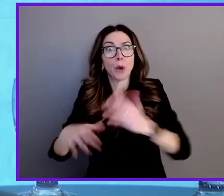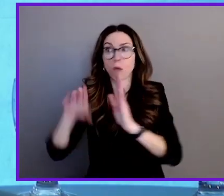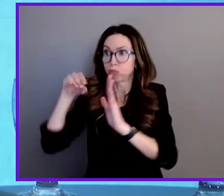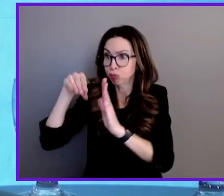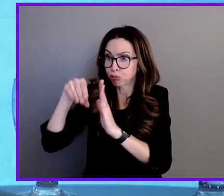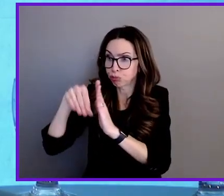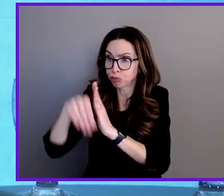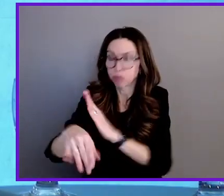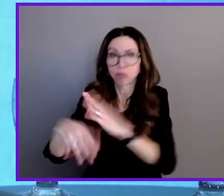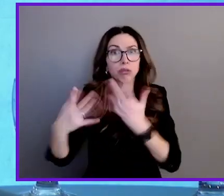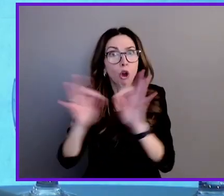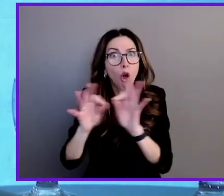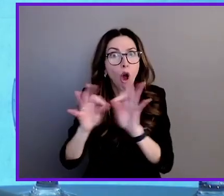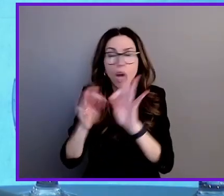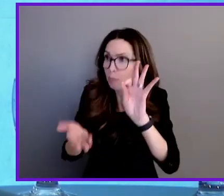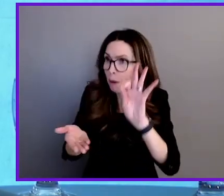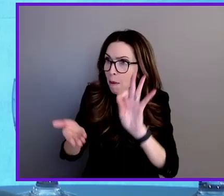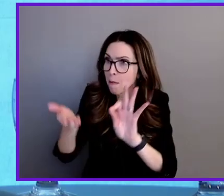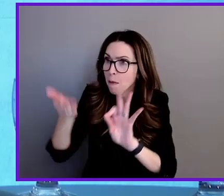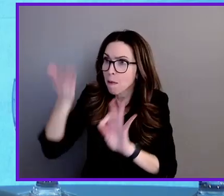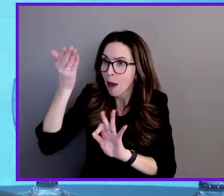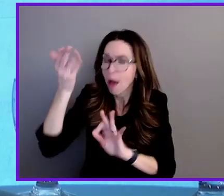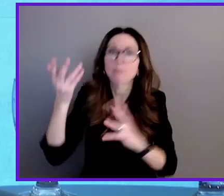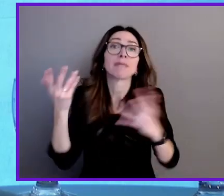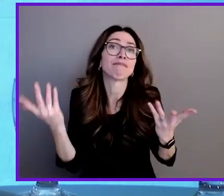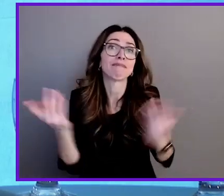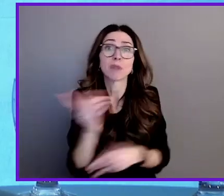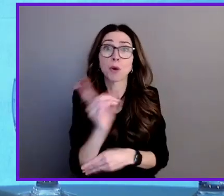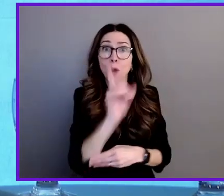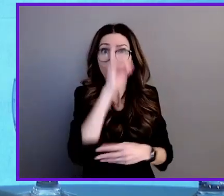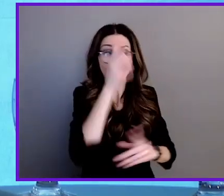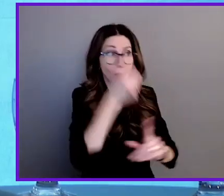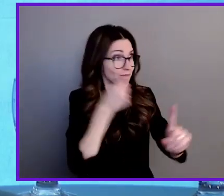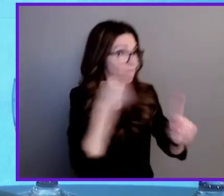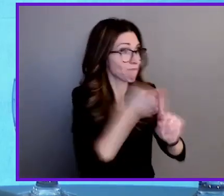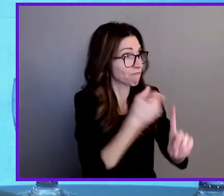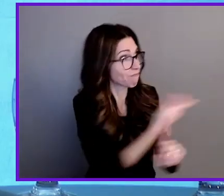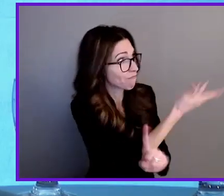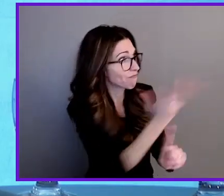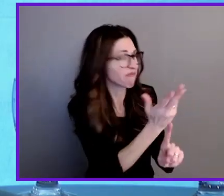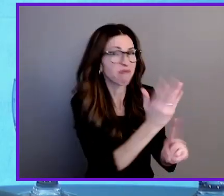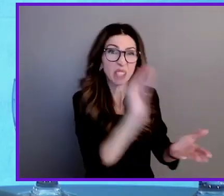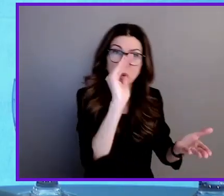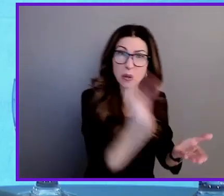and people who are supposed to get funding to make a living and to do their work are also suffering.